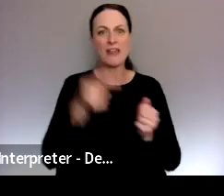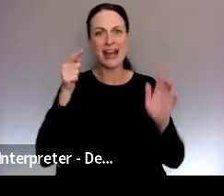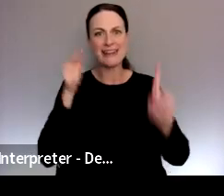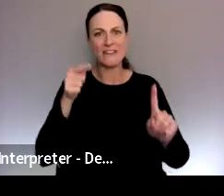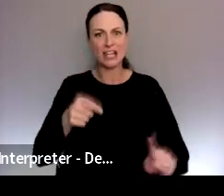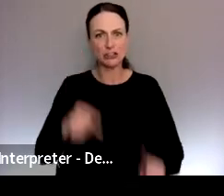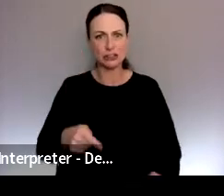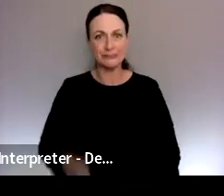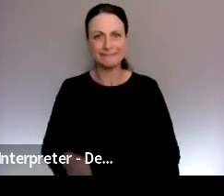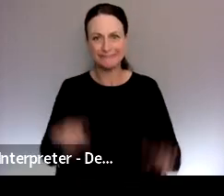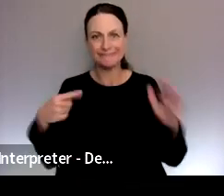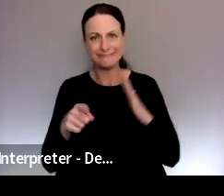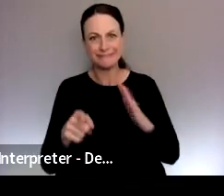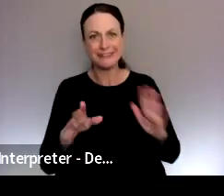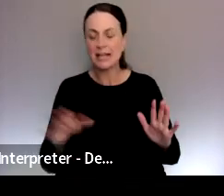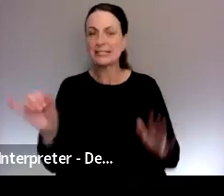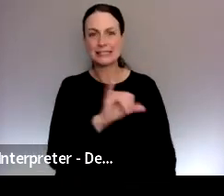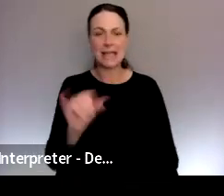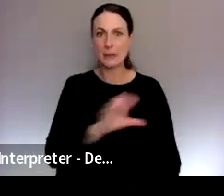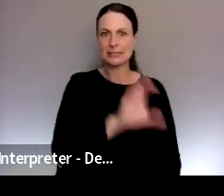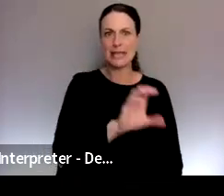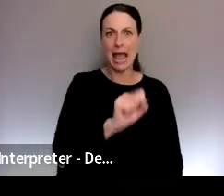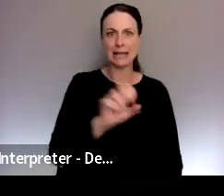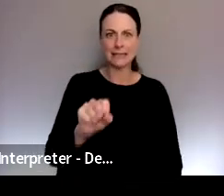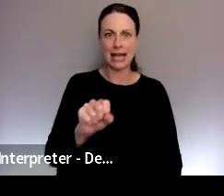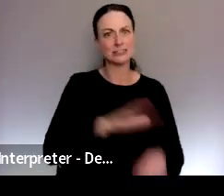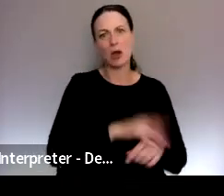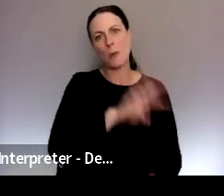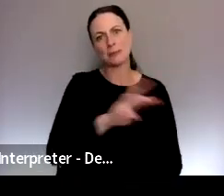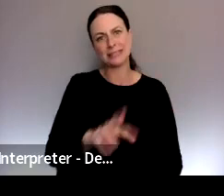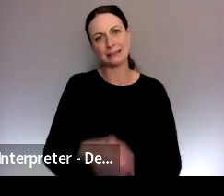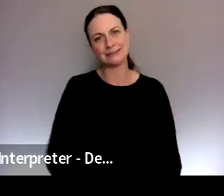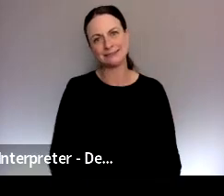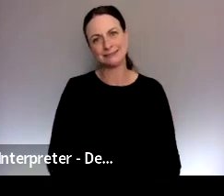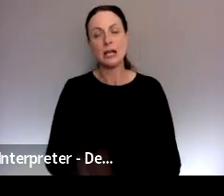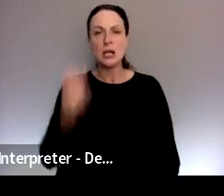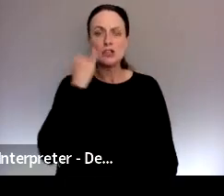This is the same principle of CSS place on websites. So, if we don't realize